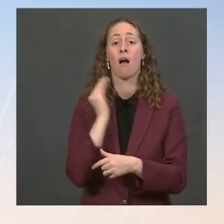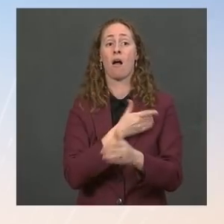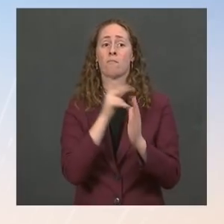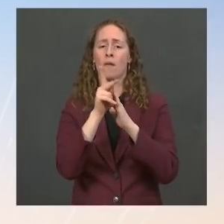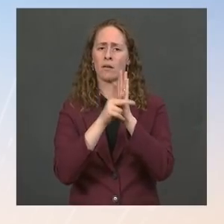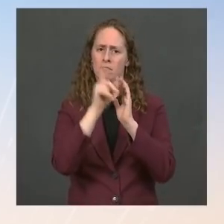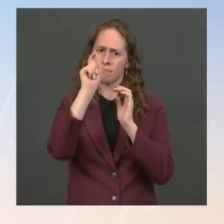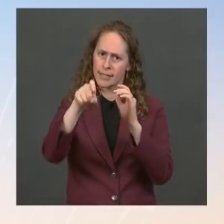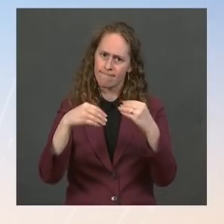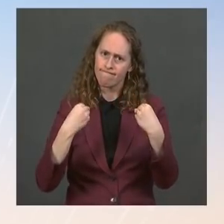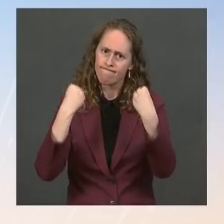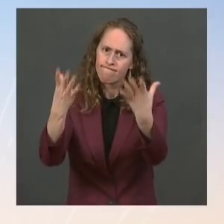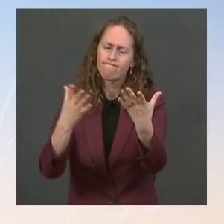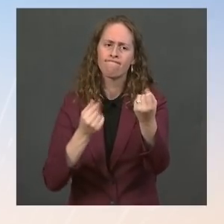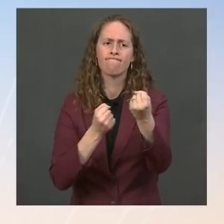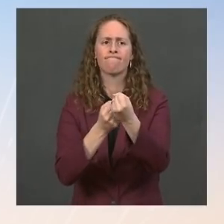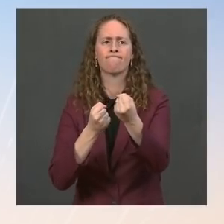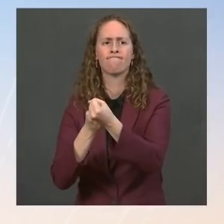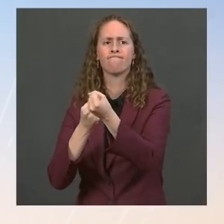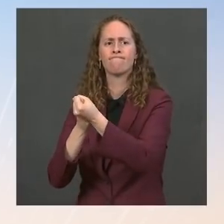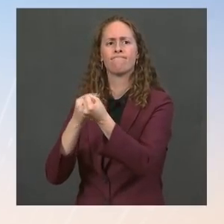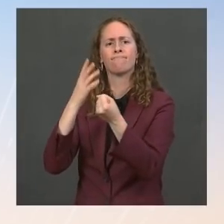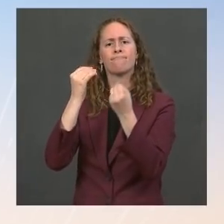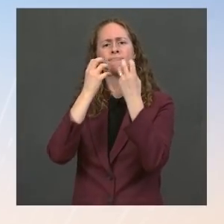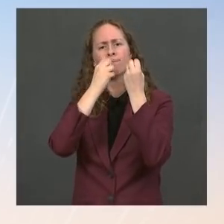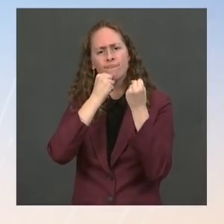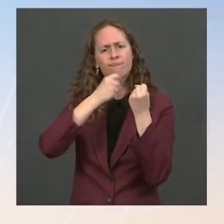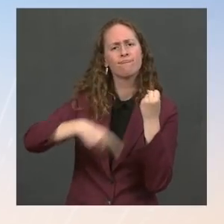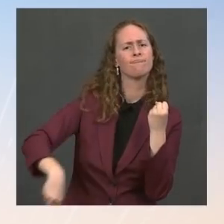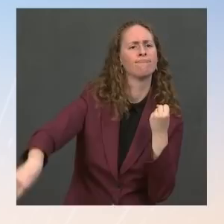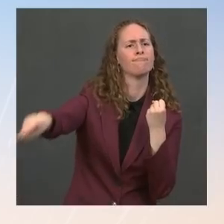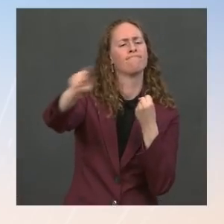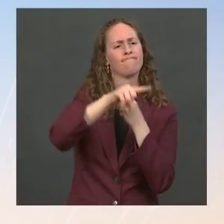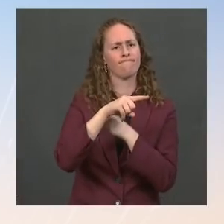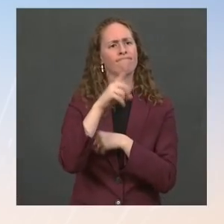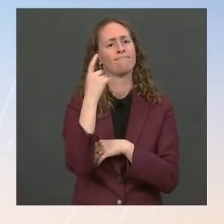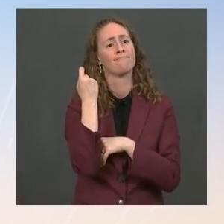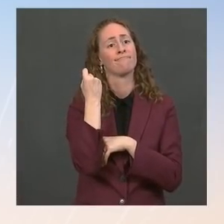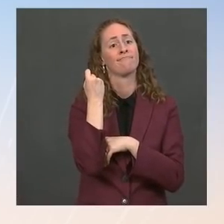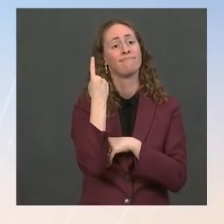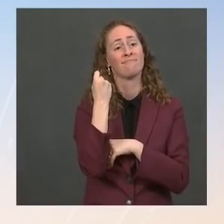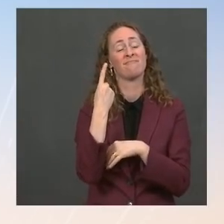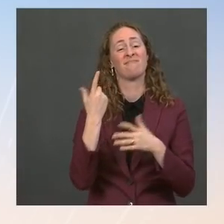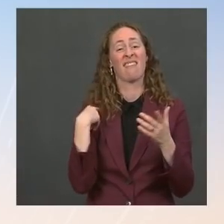[sic] -- to treat people humanely. But we also need to implement what is our law and what is our --